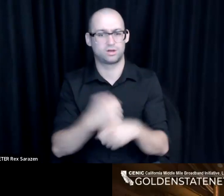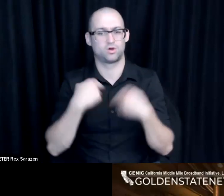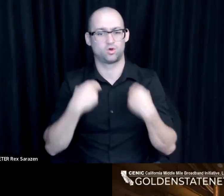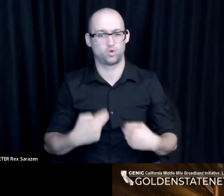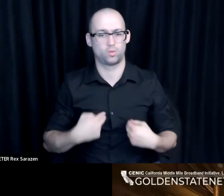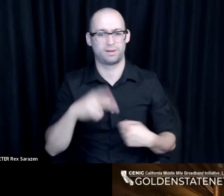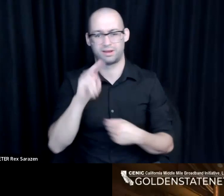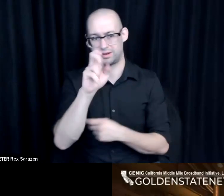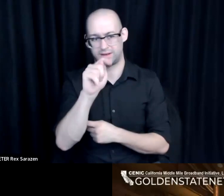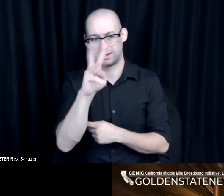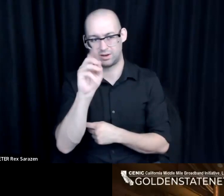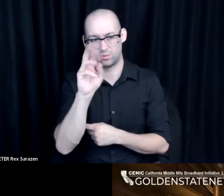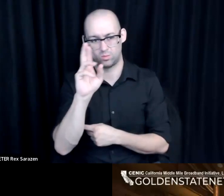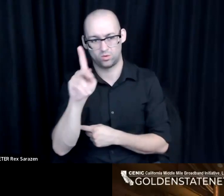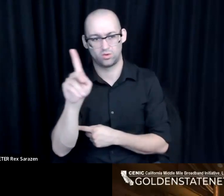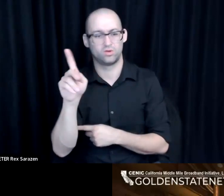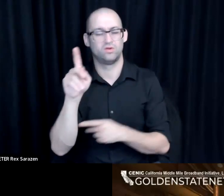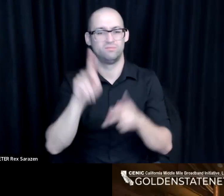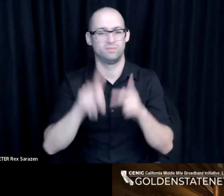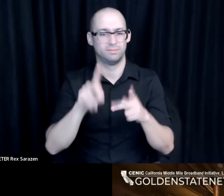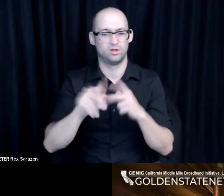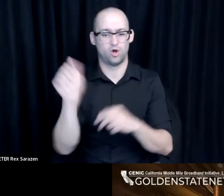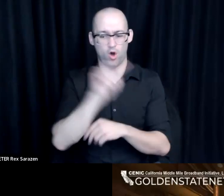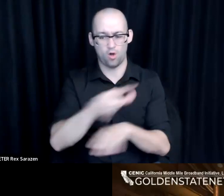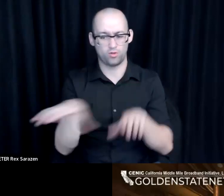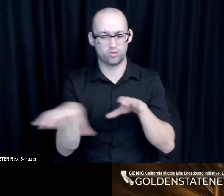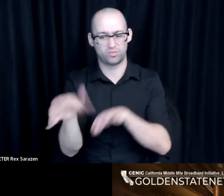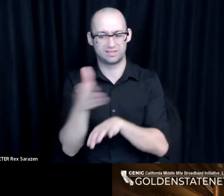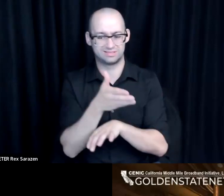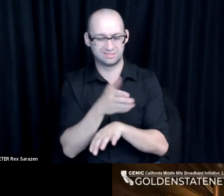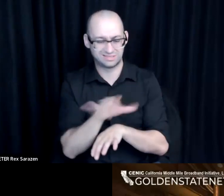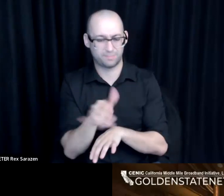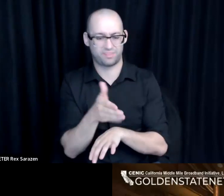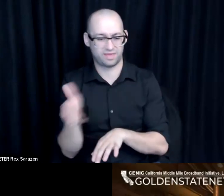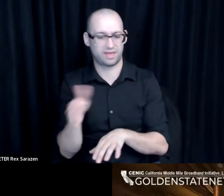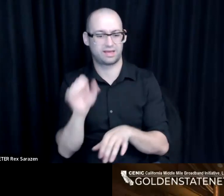different stages and development, but could share experiences with each other. And effectively,